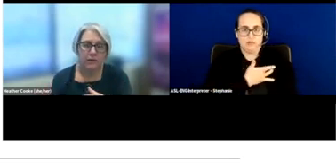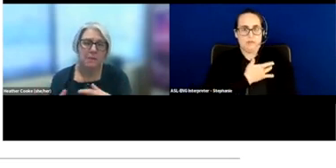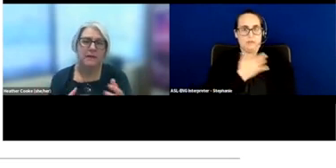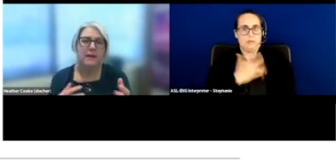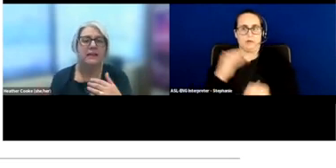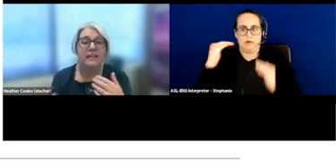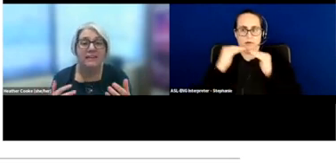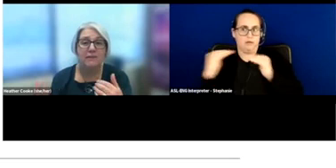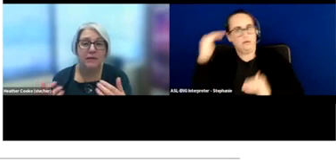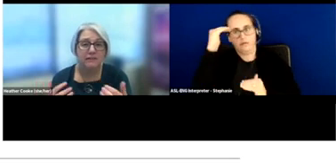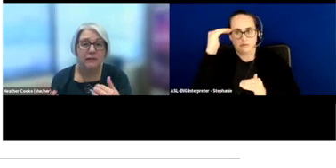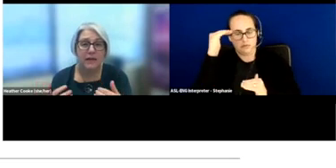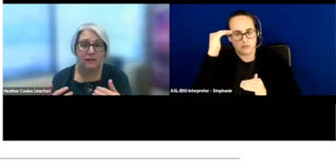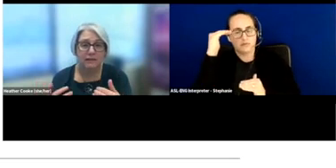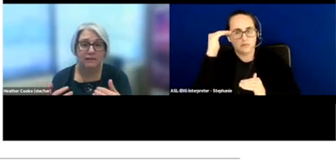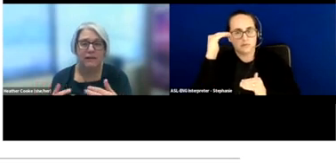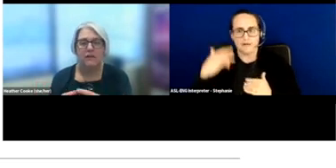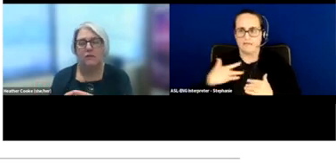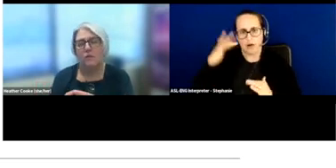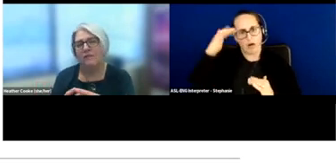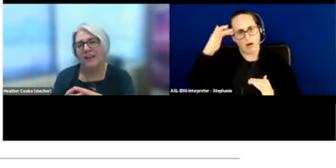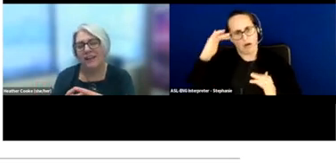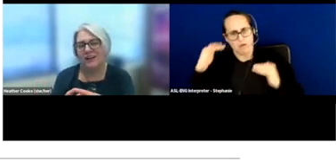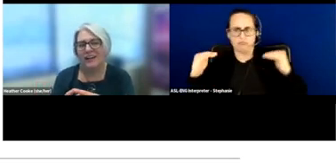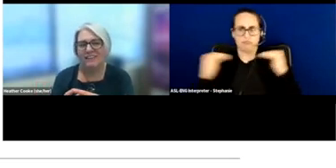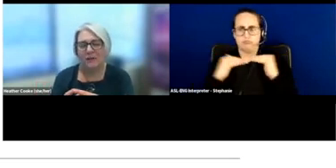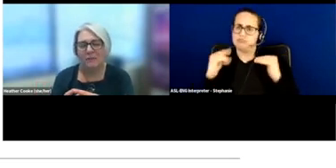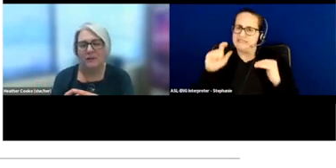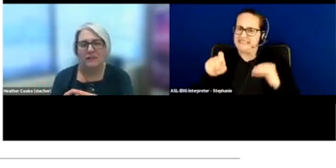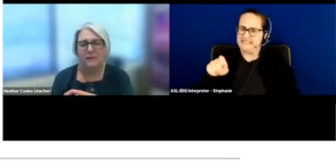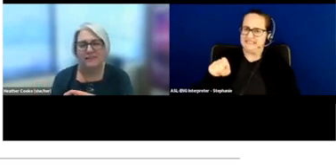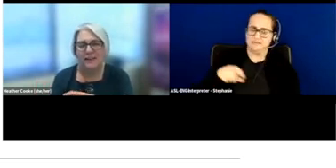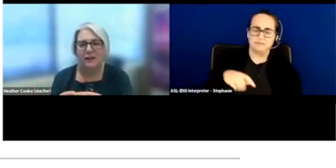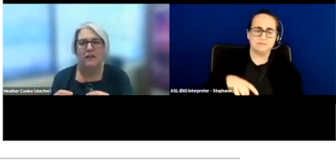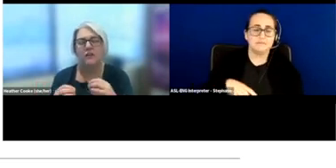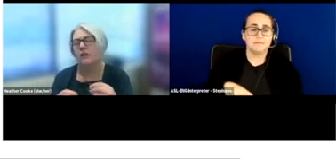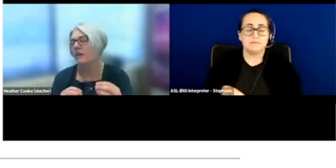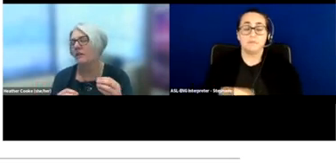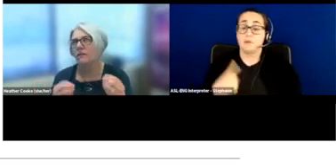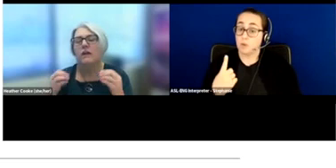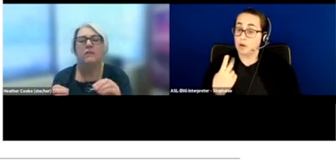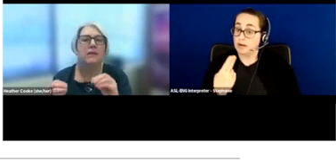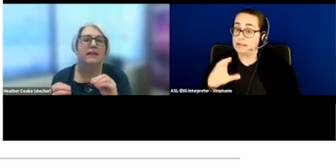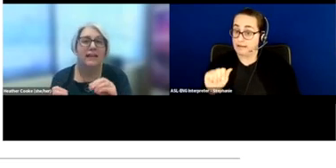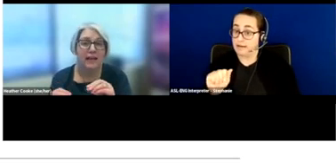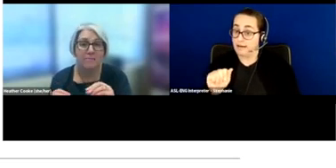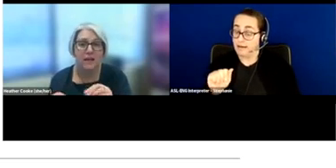in equities and that need to maintain balance. So one of the curates, one of the participants shared. You know, you've got to